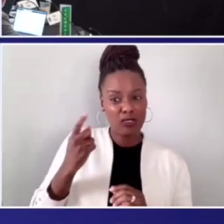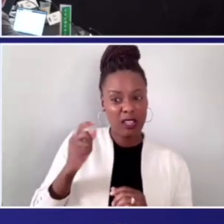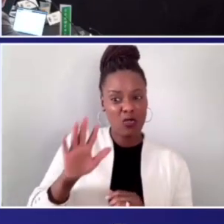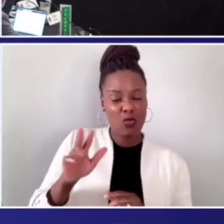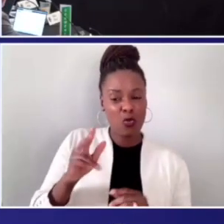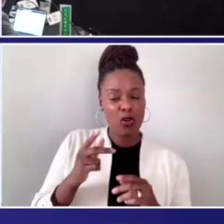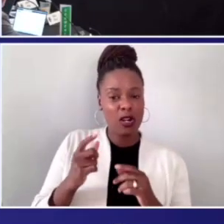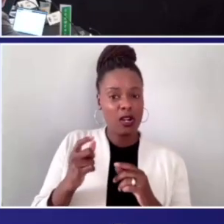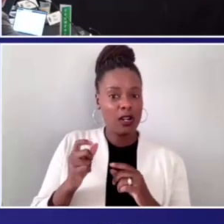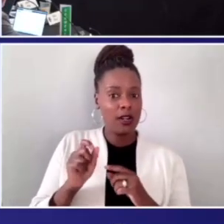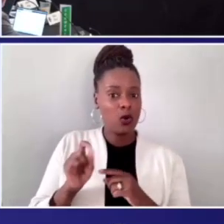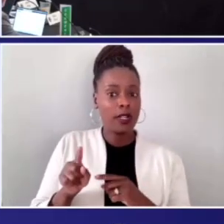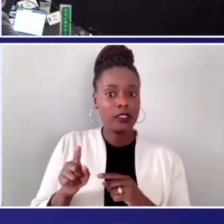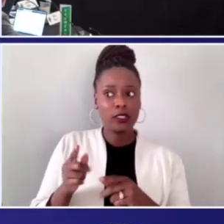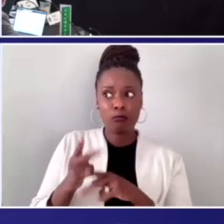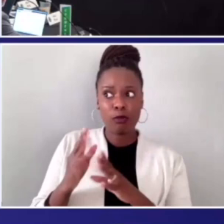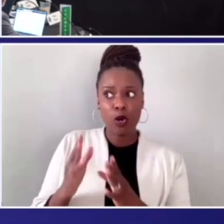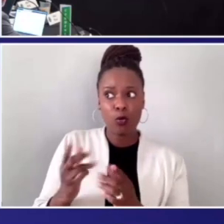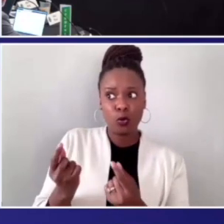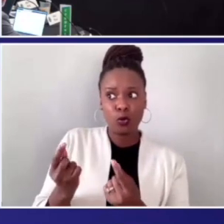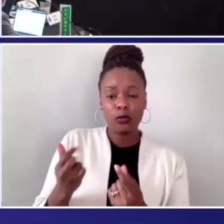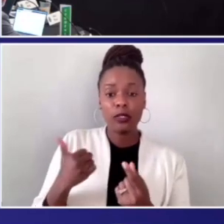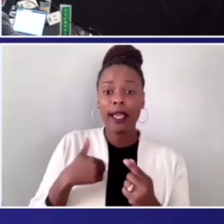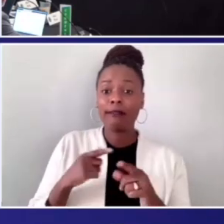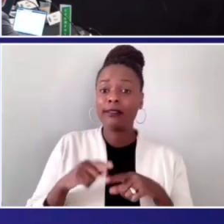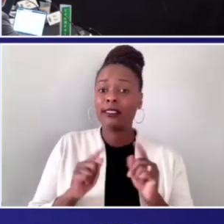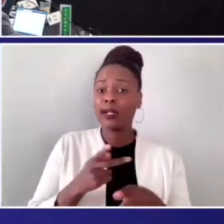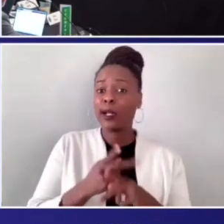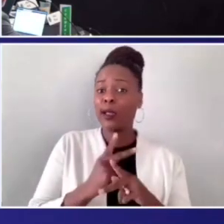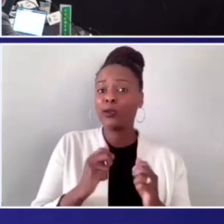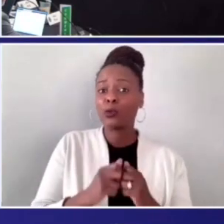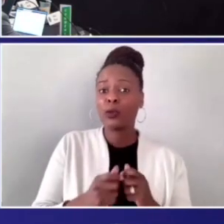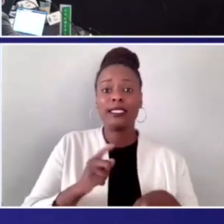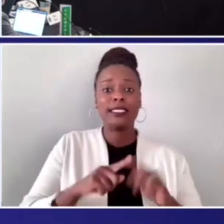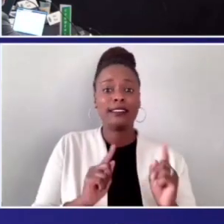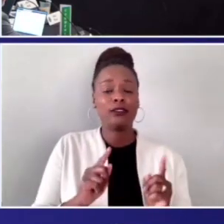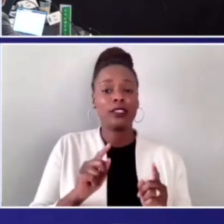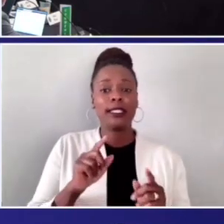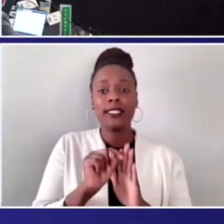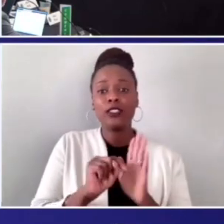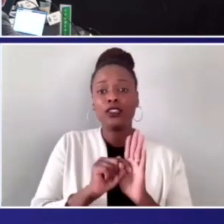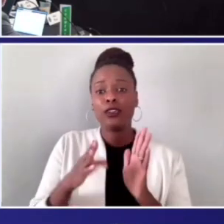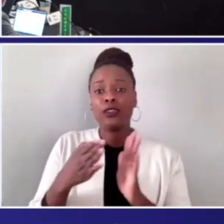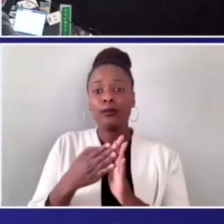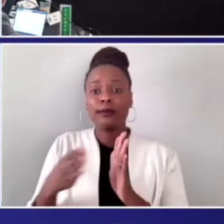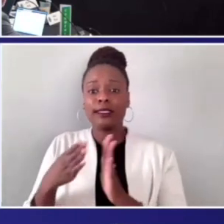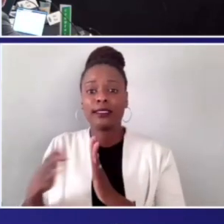would have different loans with different repayment terms lumped together with one payment if they're at the,